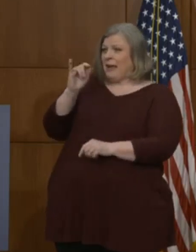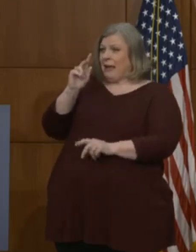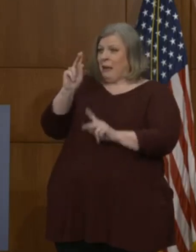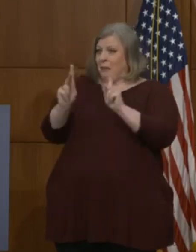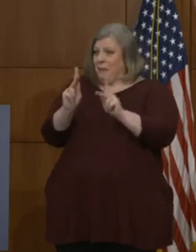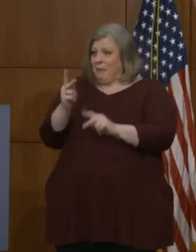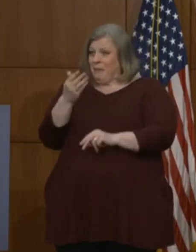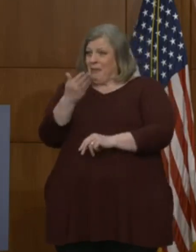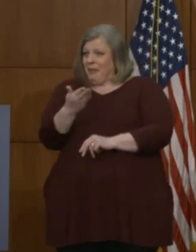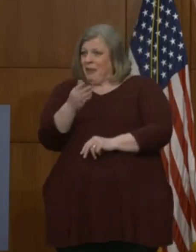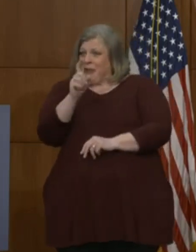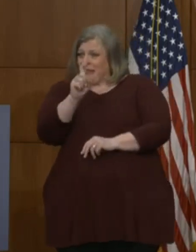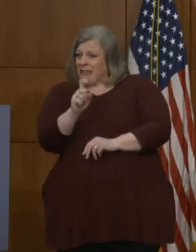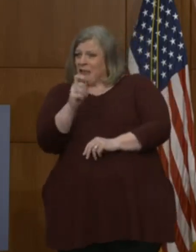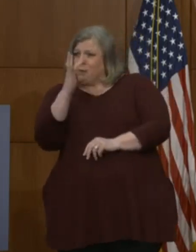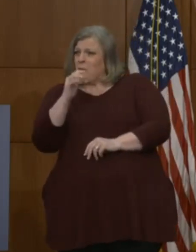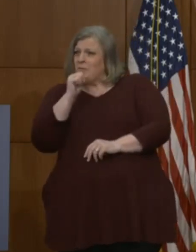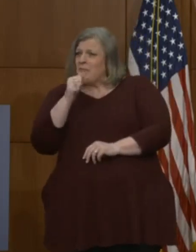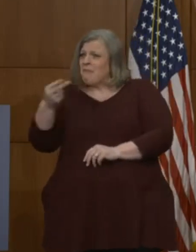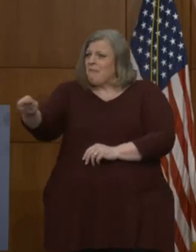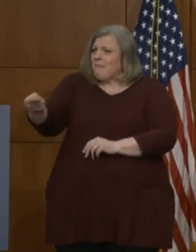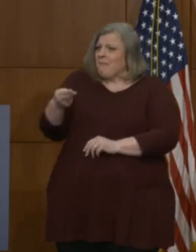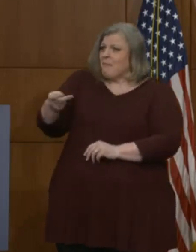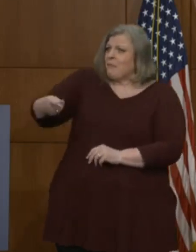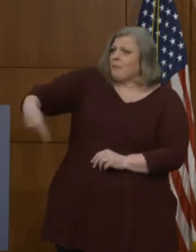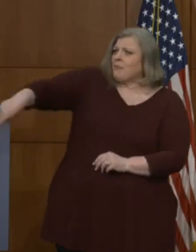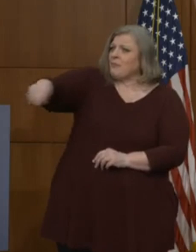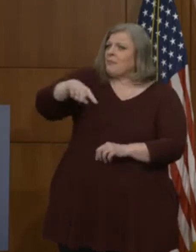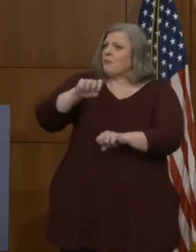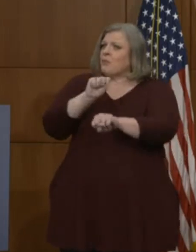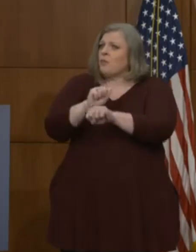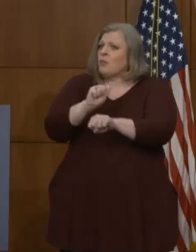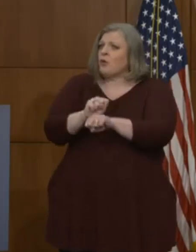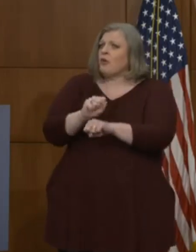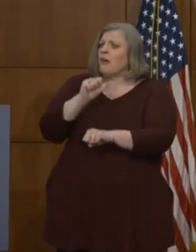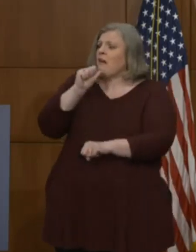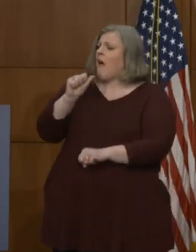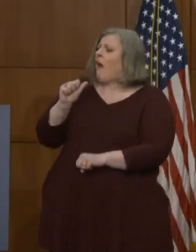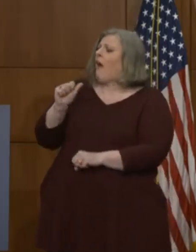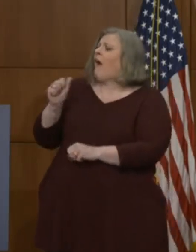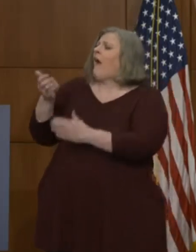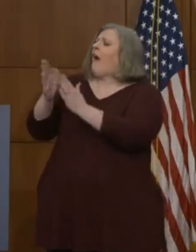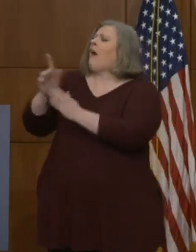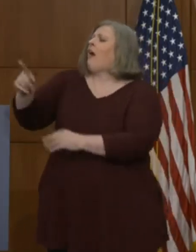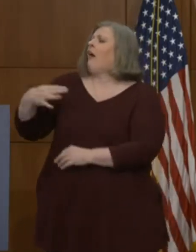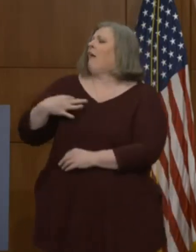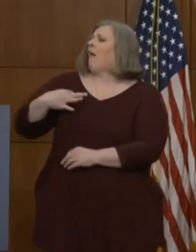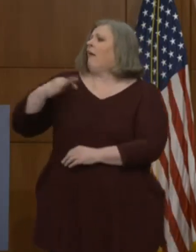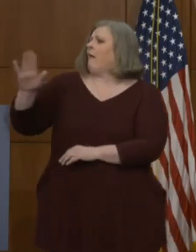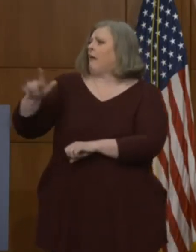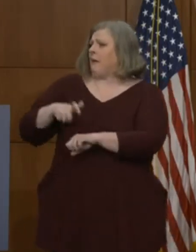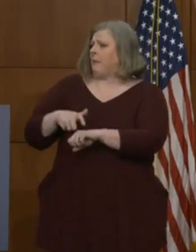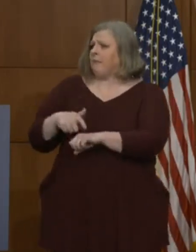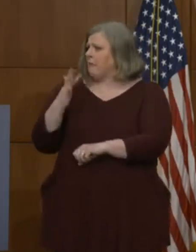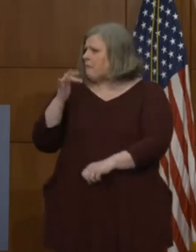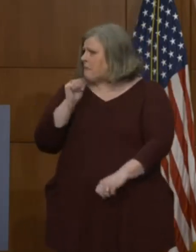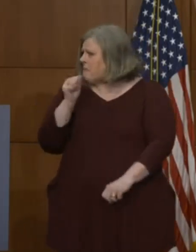AND THEN ALSO IF THOSE PEOPLE ARE OUT THERE AND THEY’RE ARE OUT THERE AND THEY’RE NEEDED WHY NOT JUST HIRE THEM NEEDED WHY NOT JUST HIRE THEM TO DO THE JOB RATHER THAN ASK TO DO THE JOB RATHER THAN ASK FOR VOLUNTEERS. THE QUESTION.